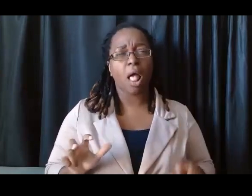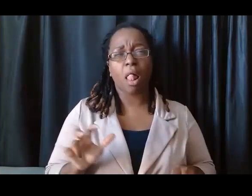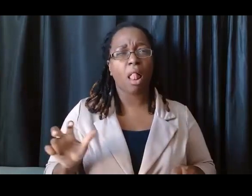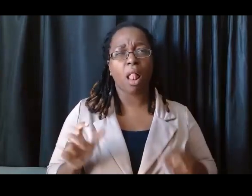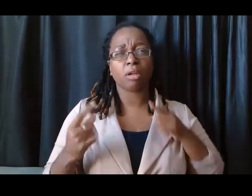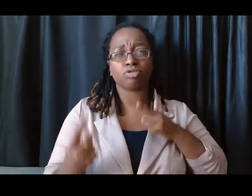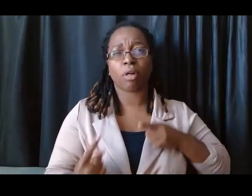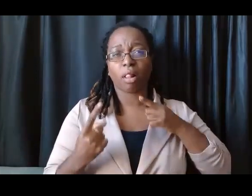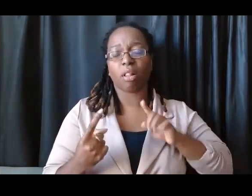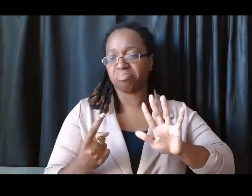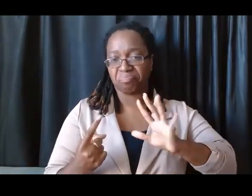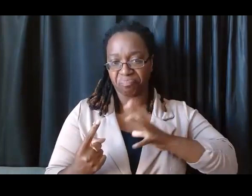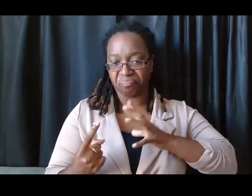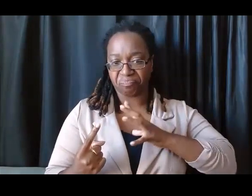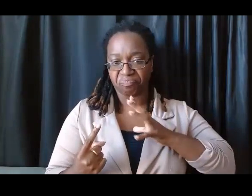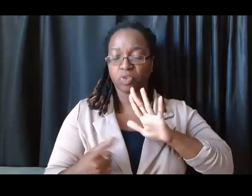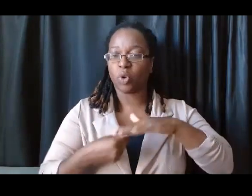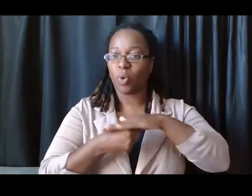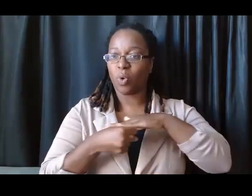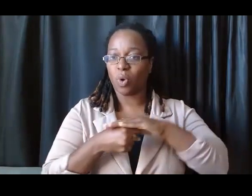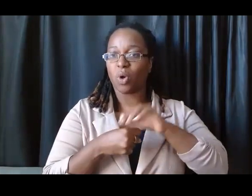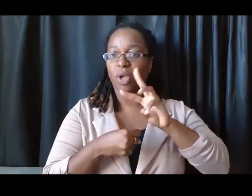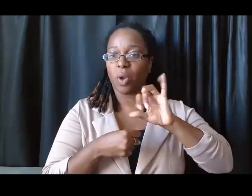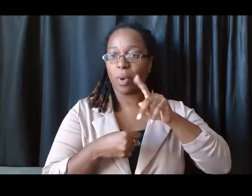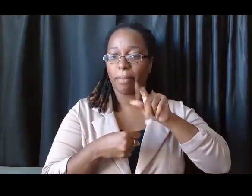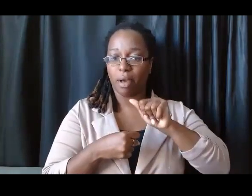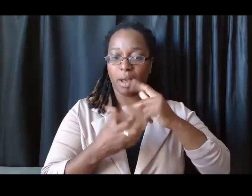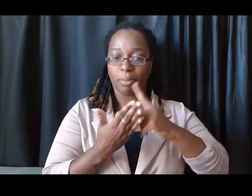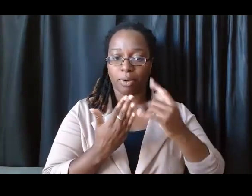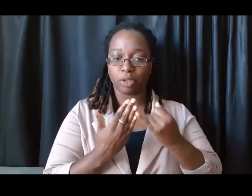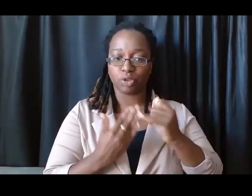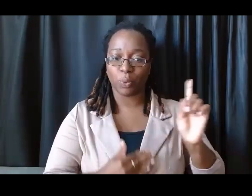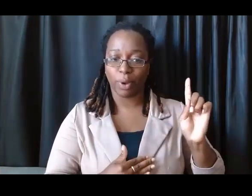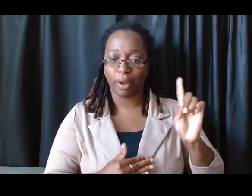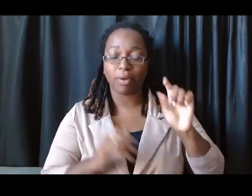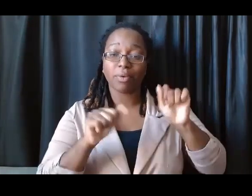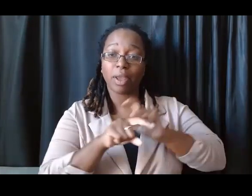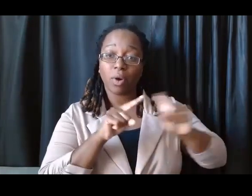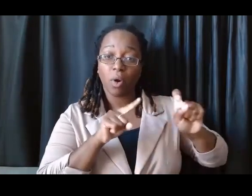you can also find your local WIPA project by calling 866-968-6842